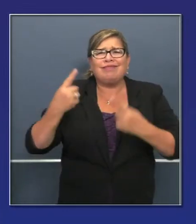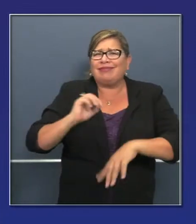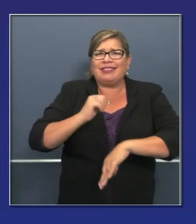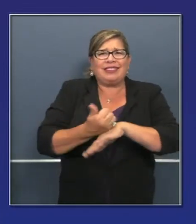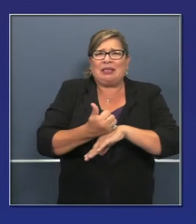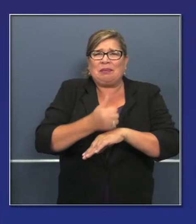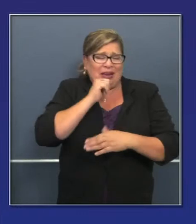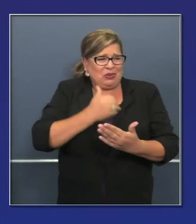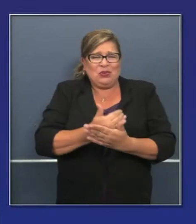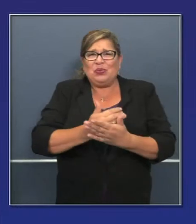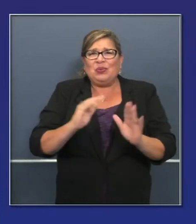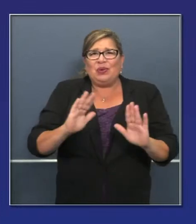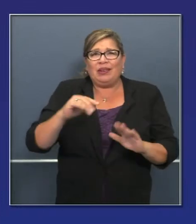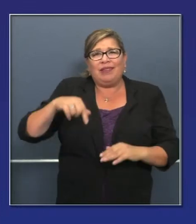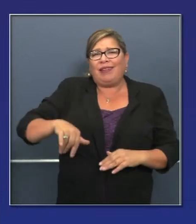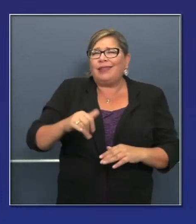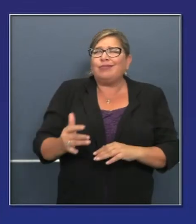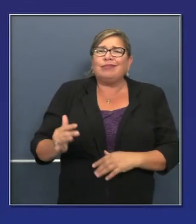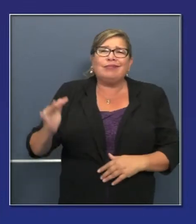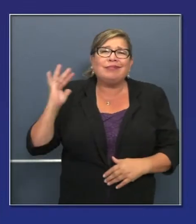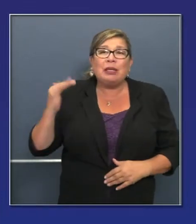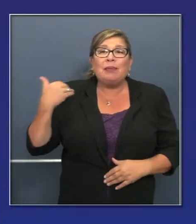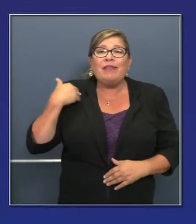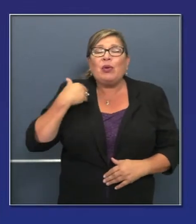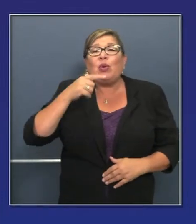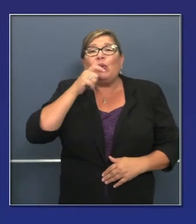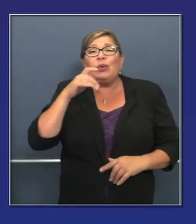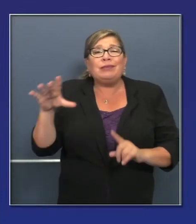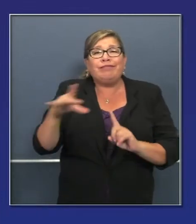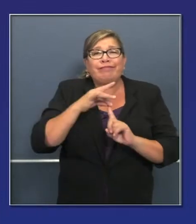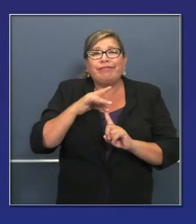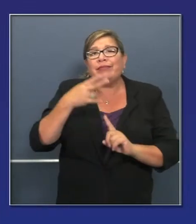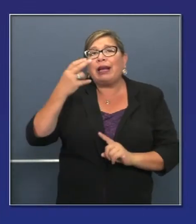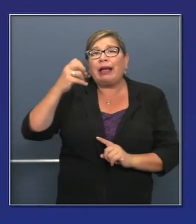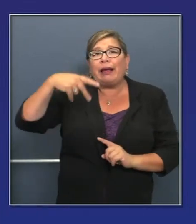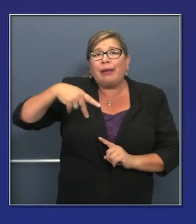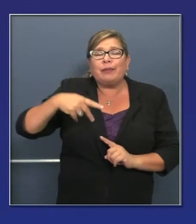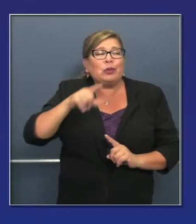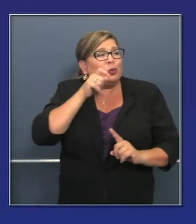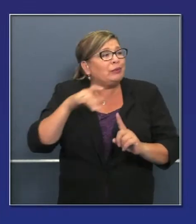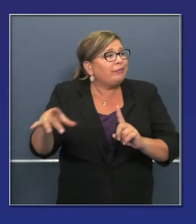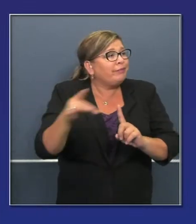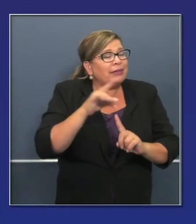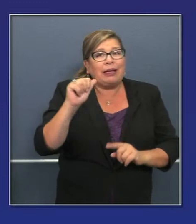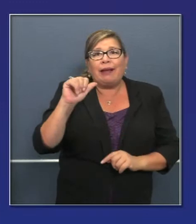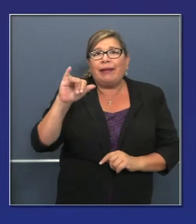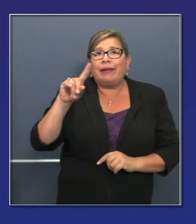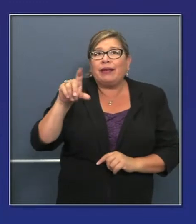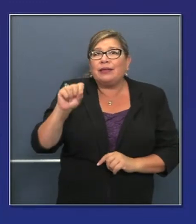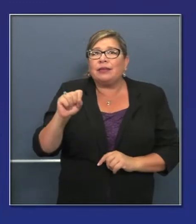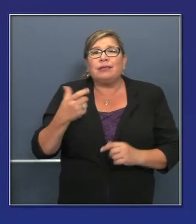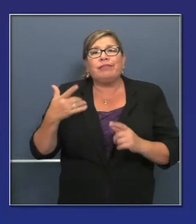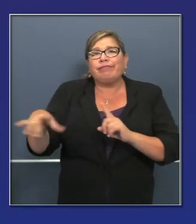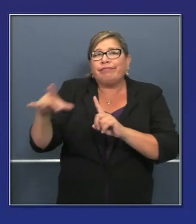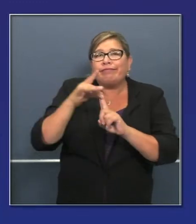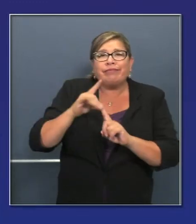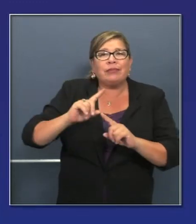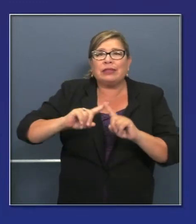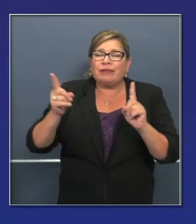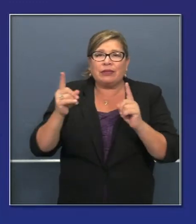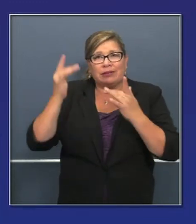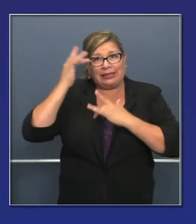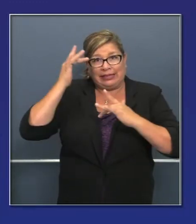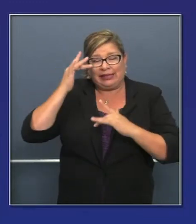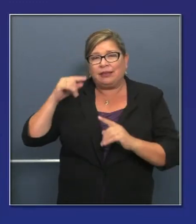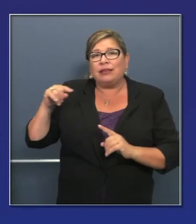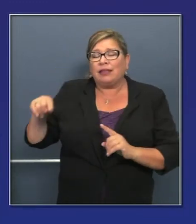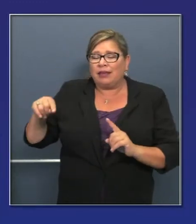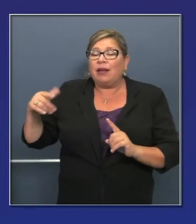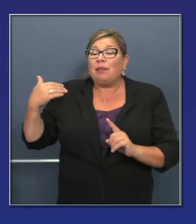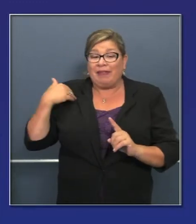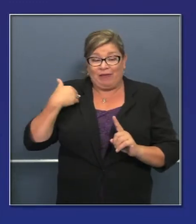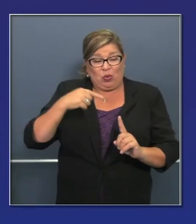AIDS hepatitis and the like STDs so existing tracers have operated pre kovat throughout the